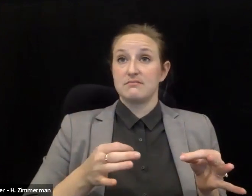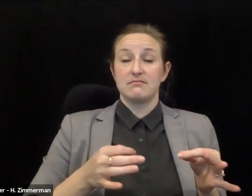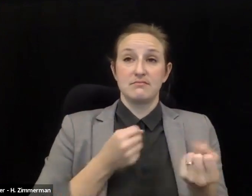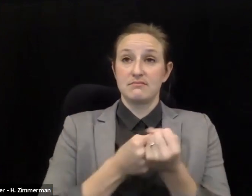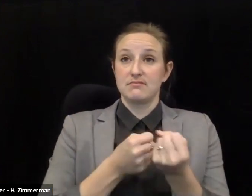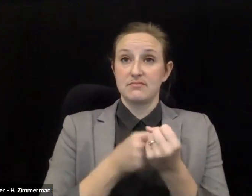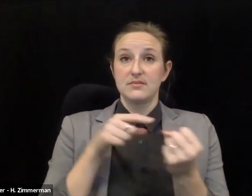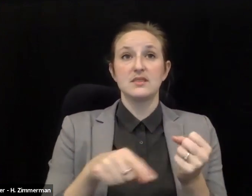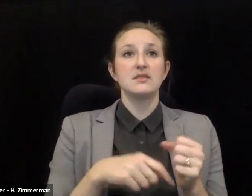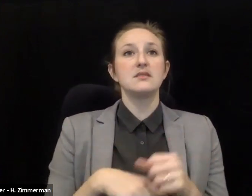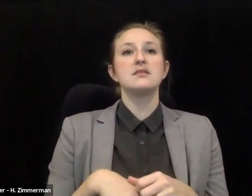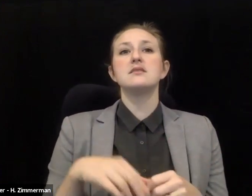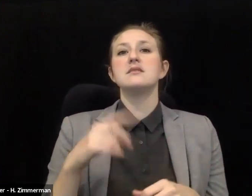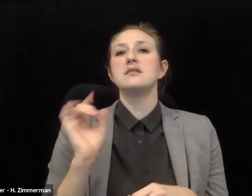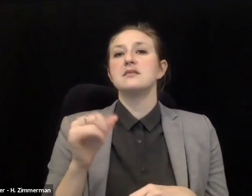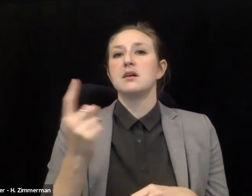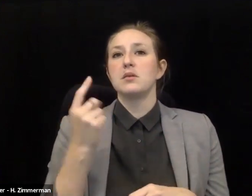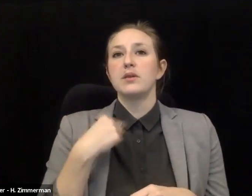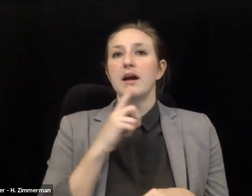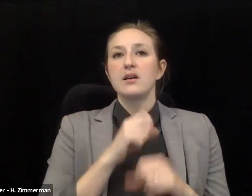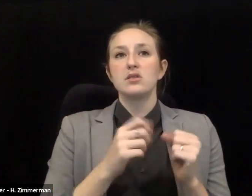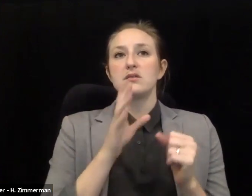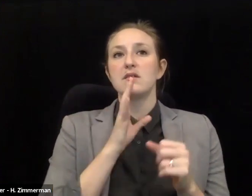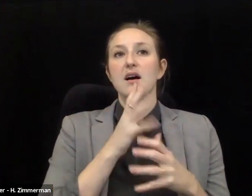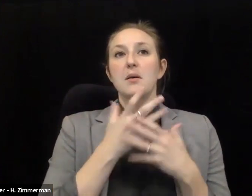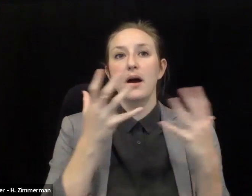that's something we've actually been talking a lot about my team and elsewhere